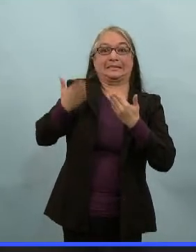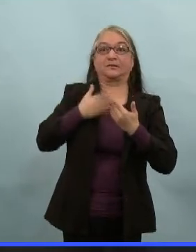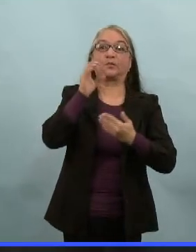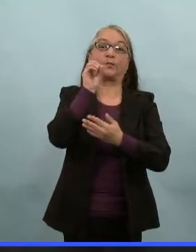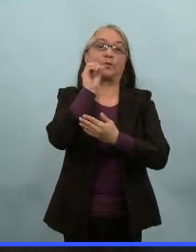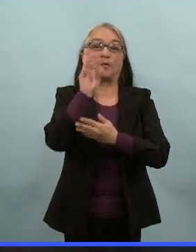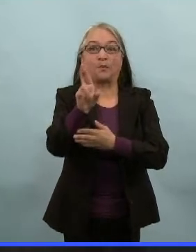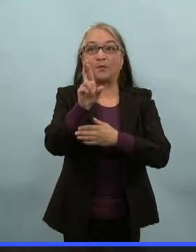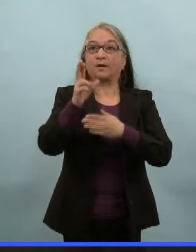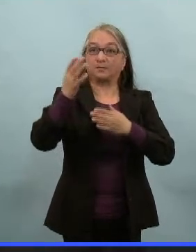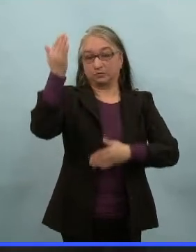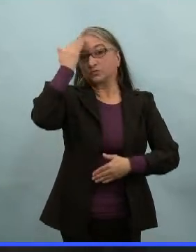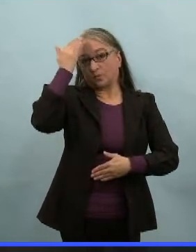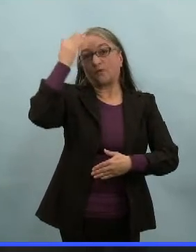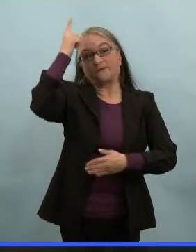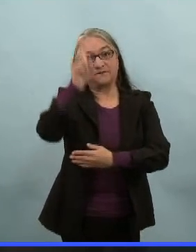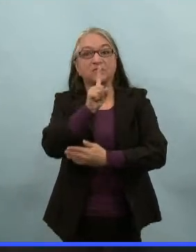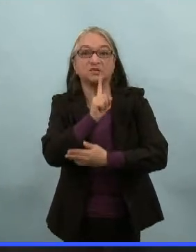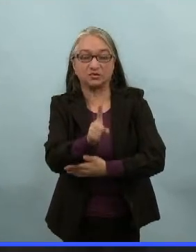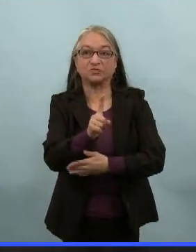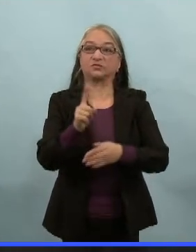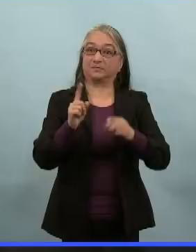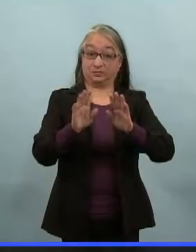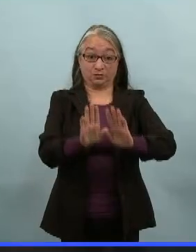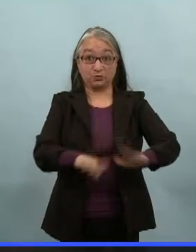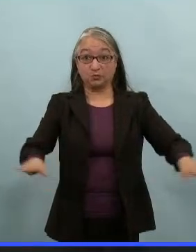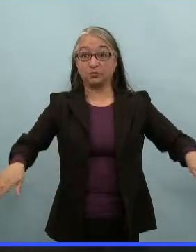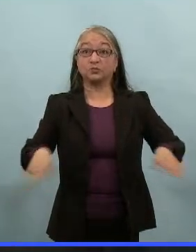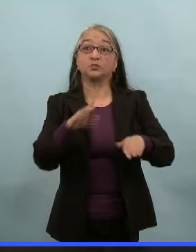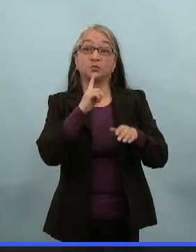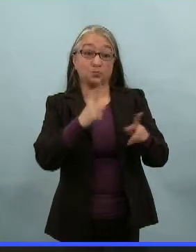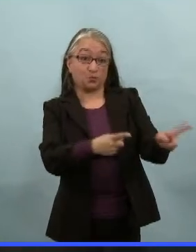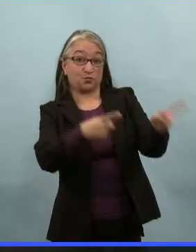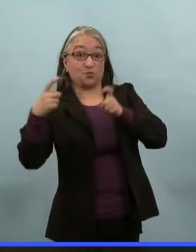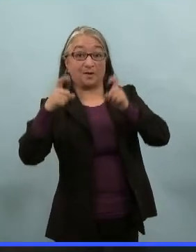that could include kids who can't do the rapid test at home people who are immune